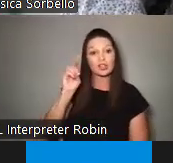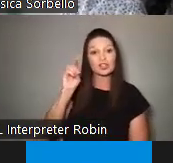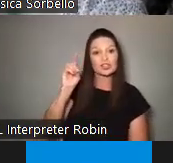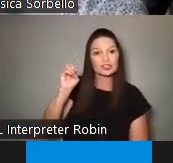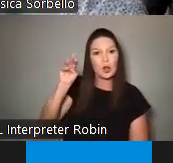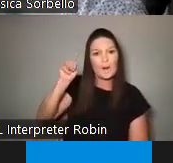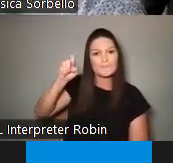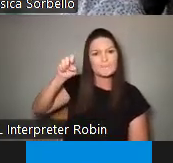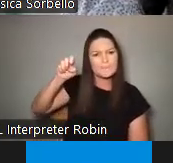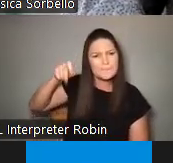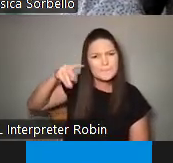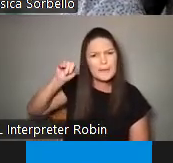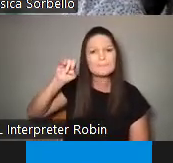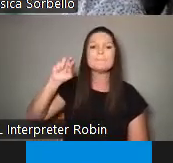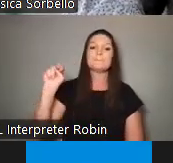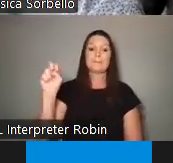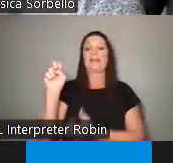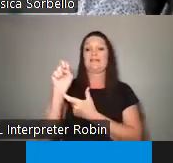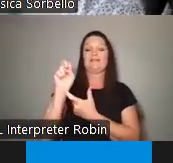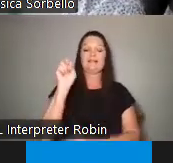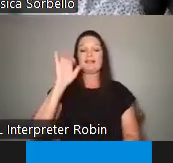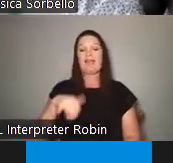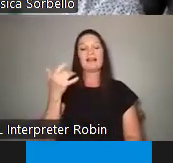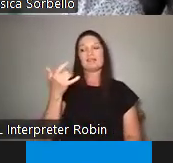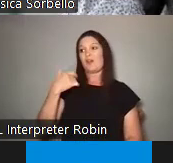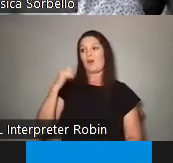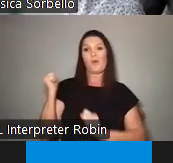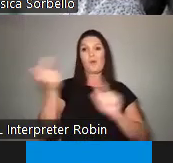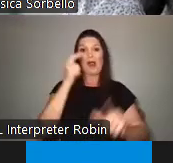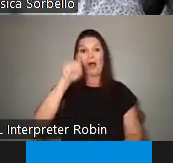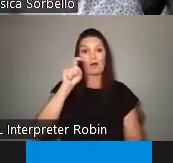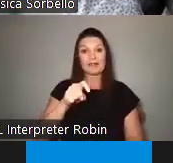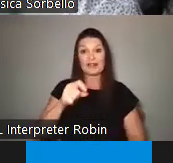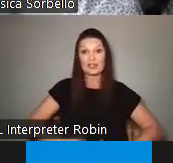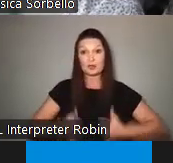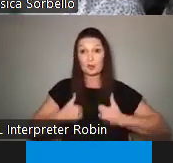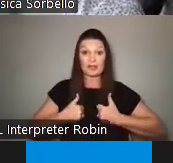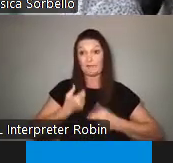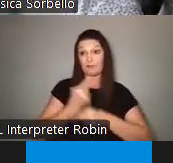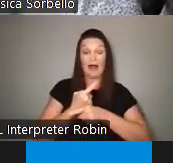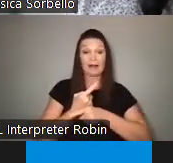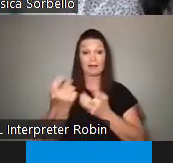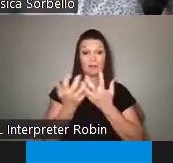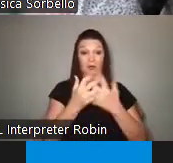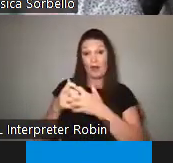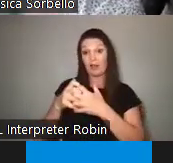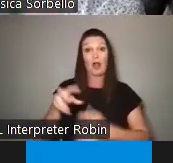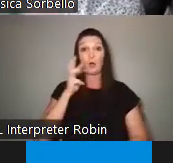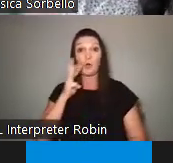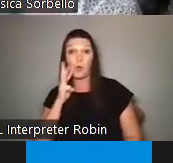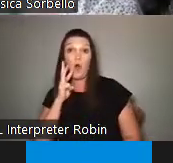to survive right along with water, food and oxygen. Dopamine can be equated with motivation. Again, I don't